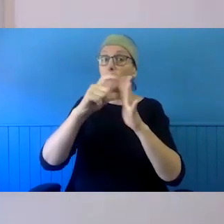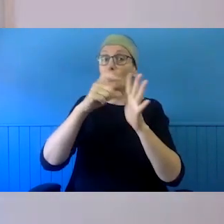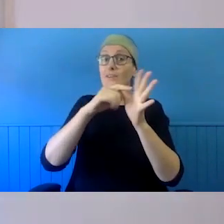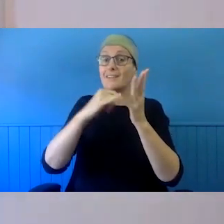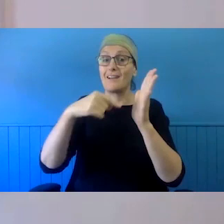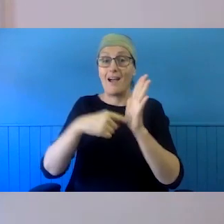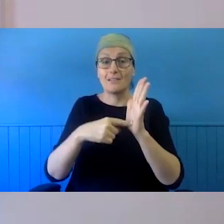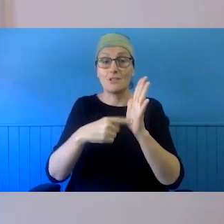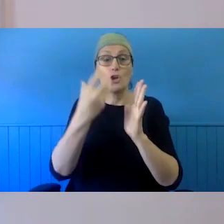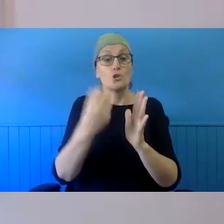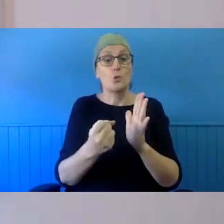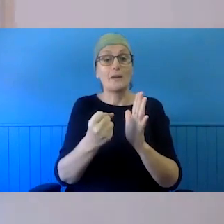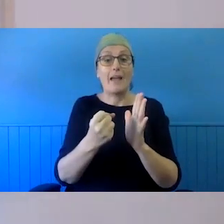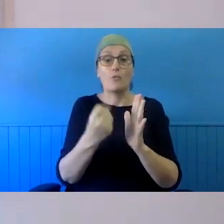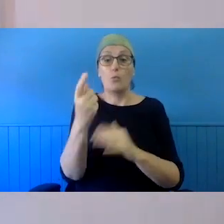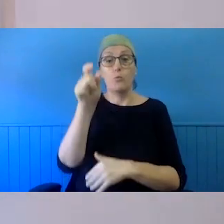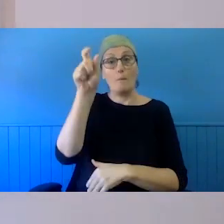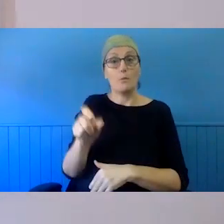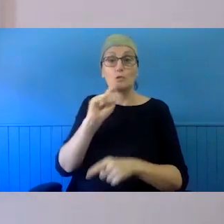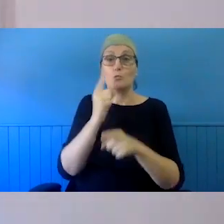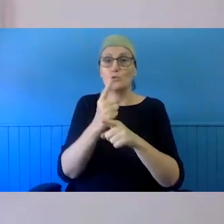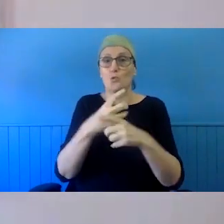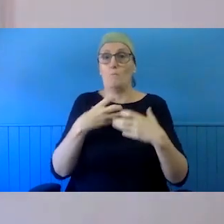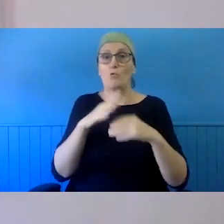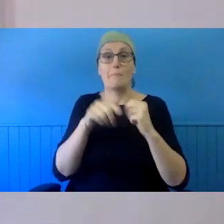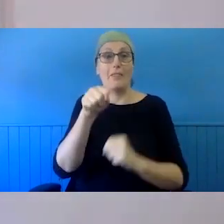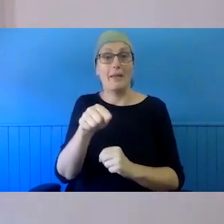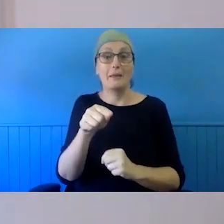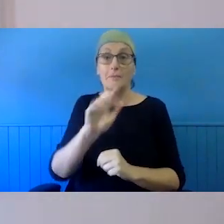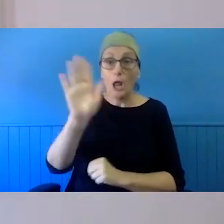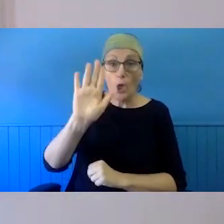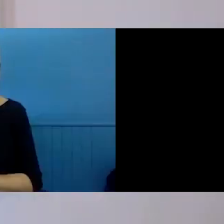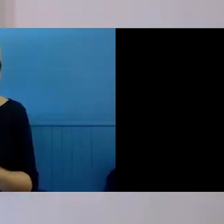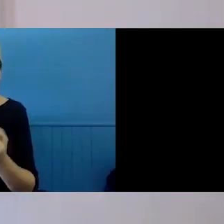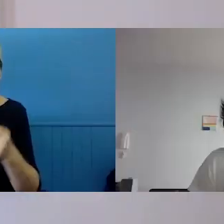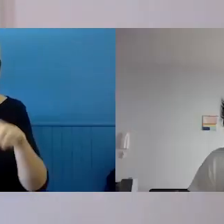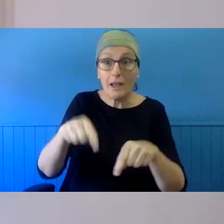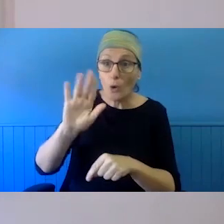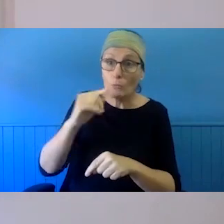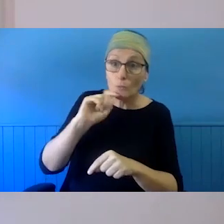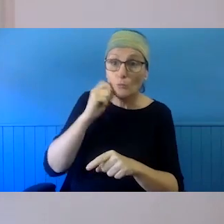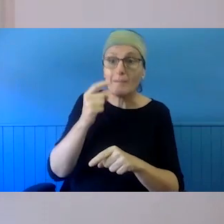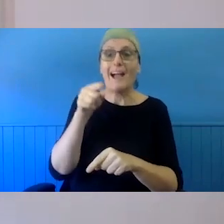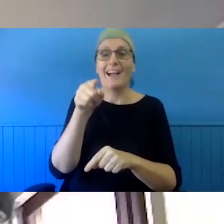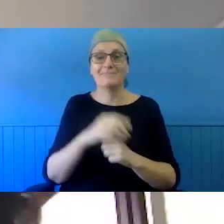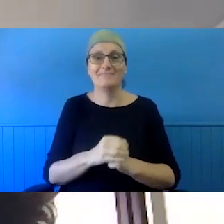about this. Hi, Amrit, are you with us? >> Thank you for having me. I'm